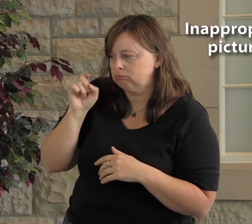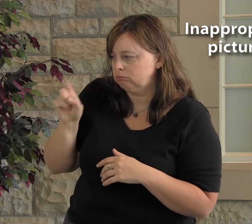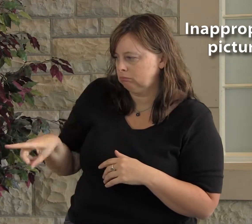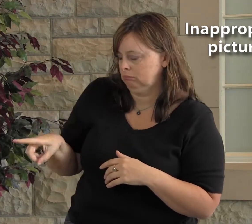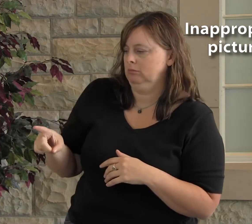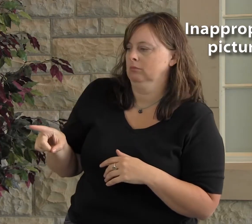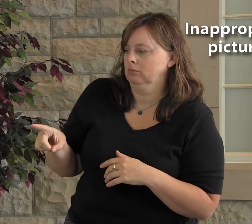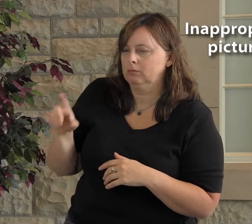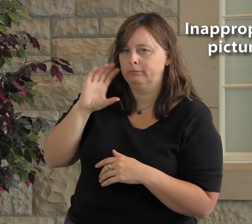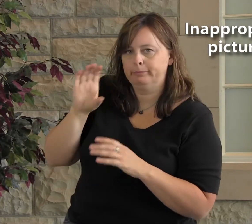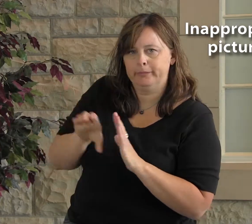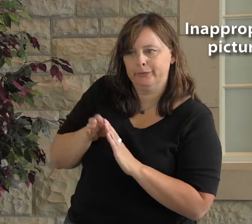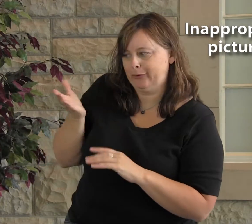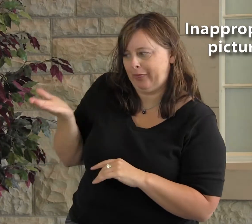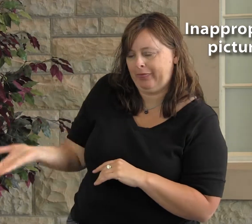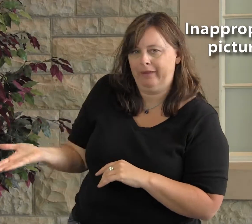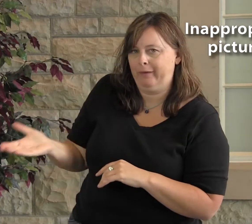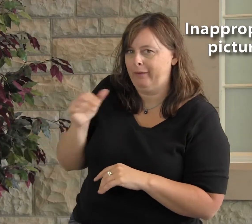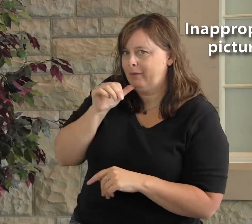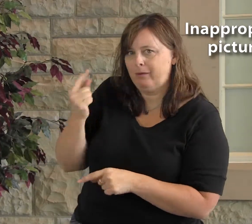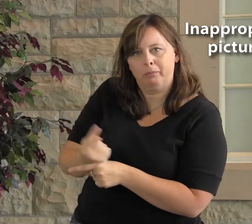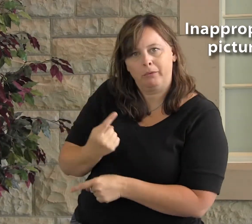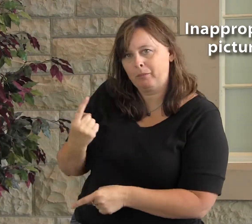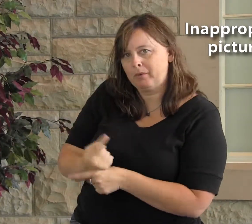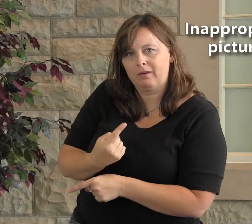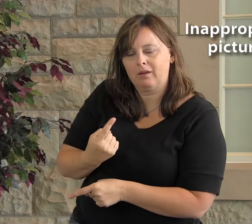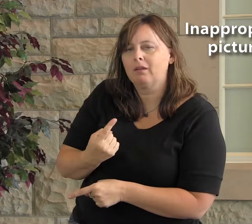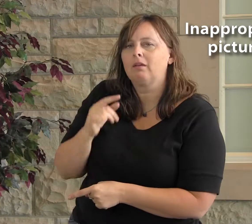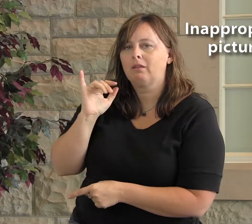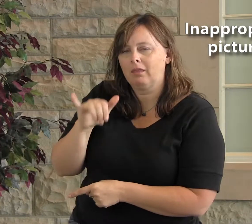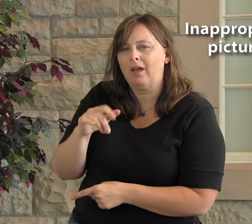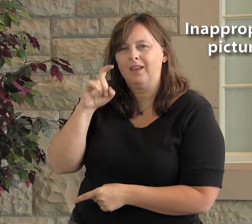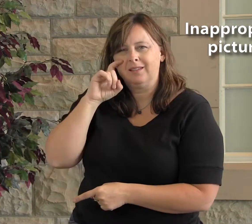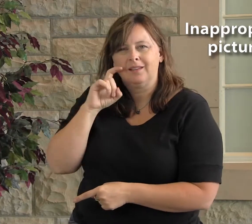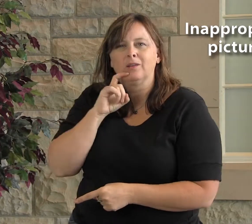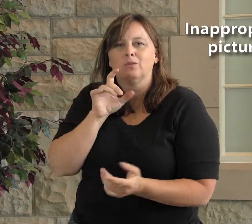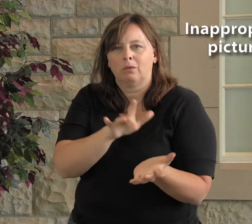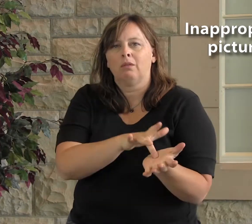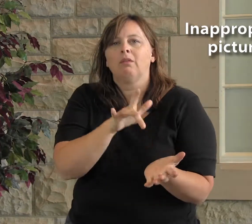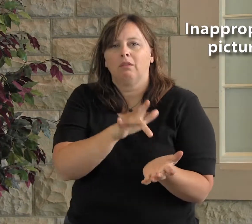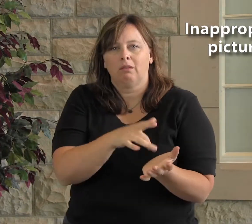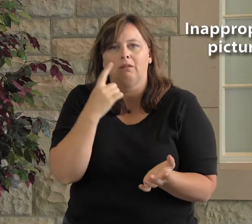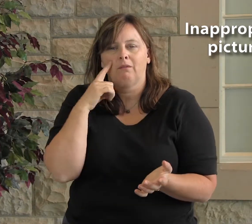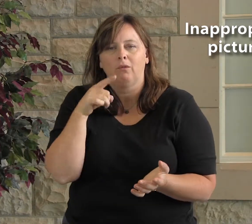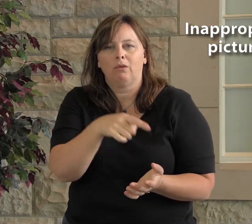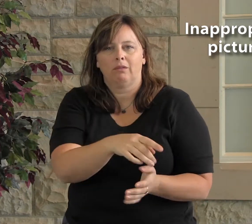If you're in the home, and you happen to notice, that there's inappropriate pictures of children,